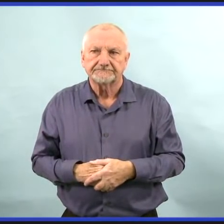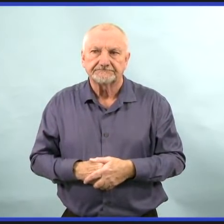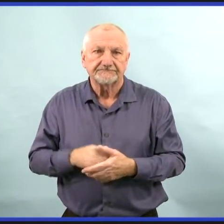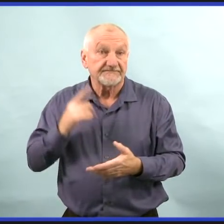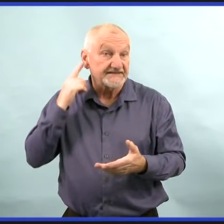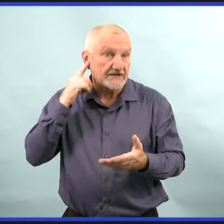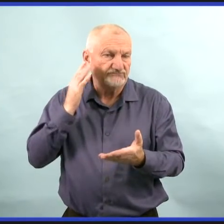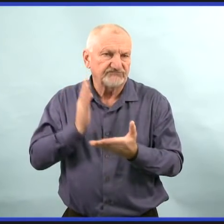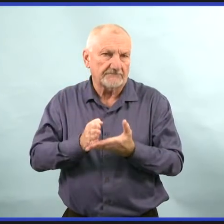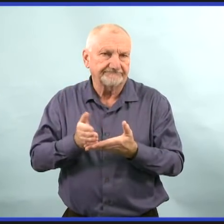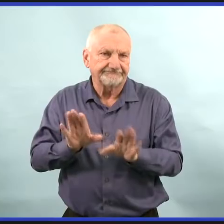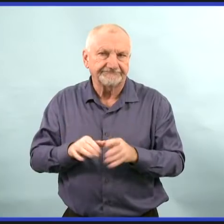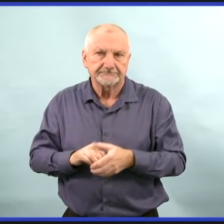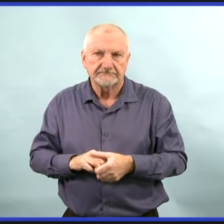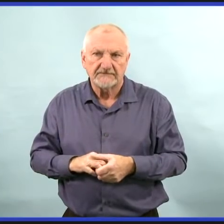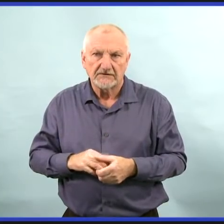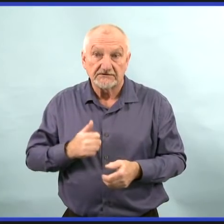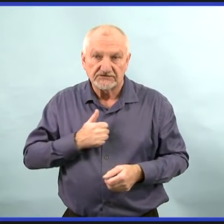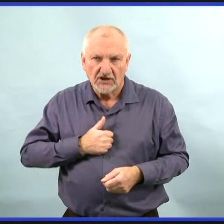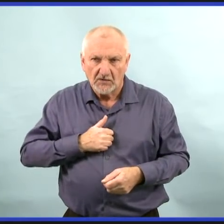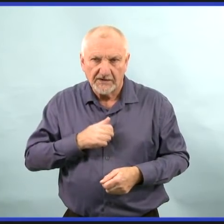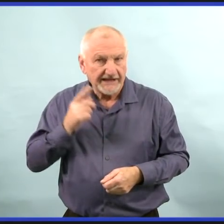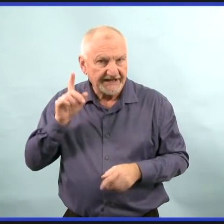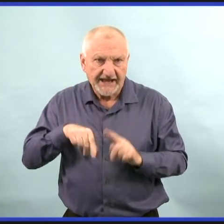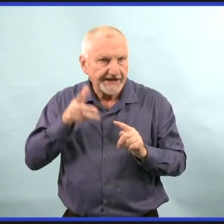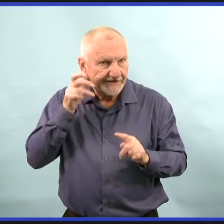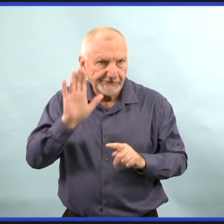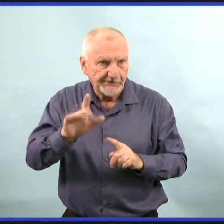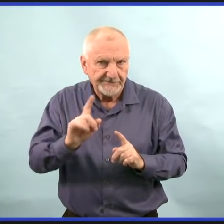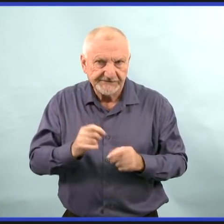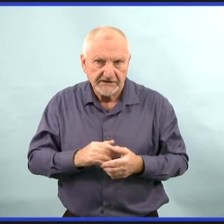sorry i think i lost you